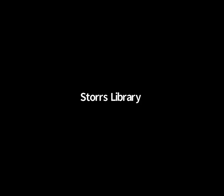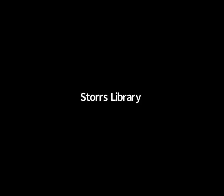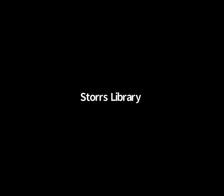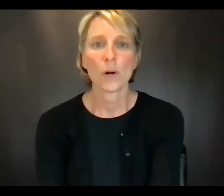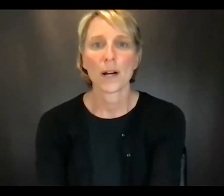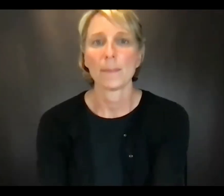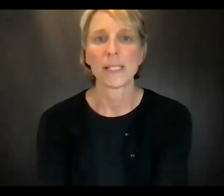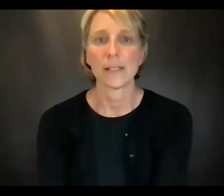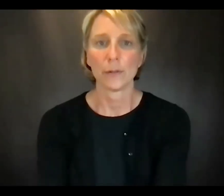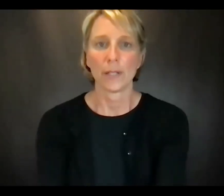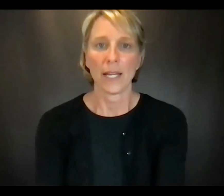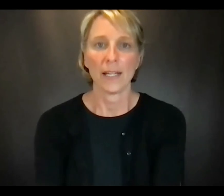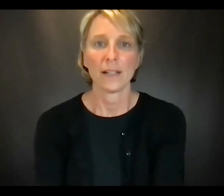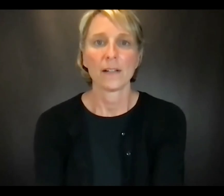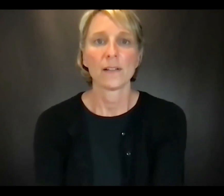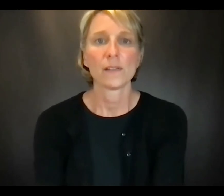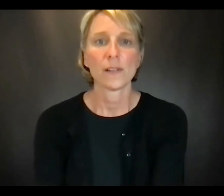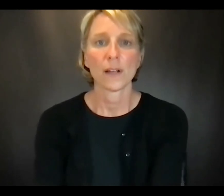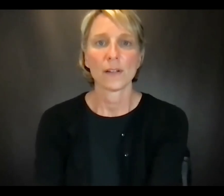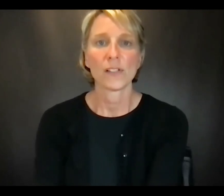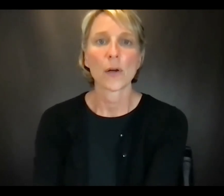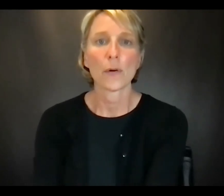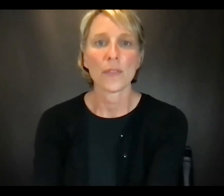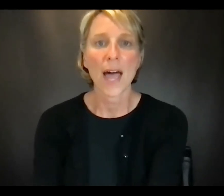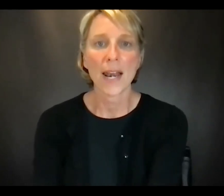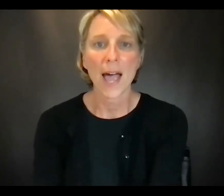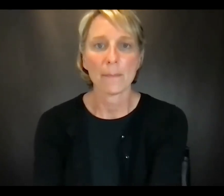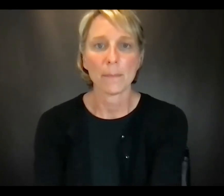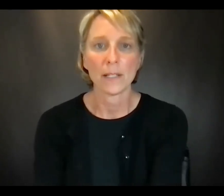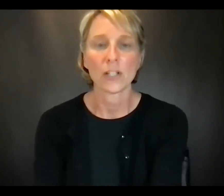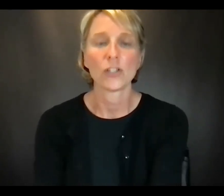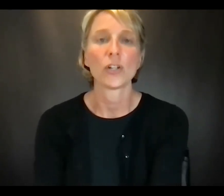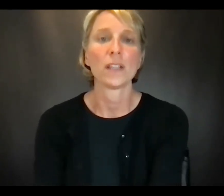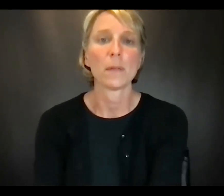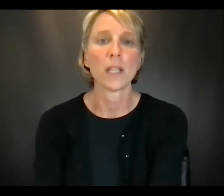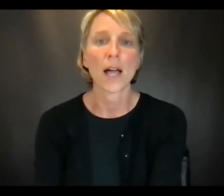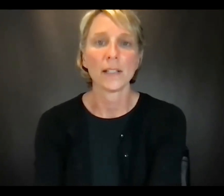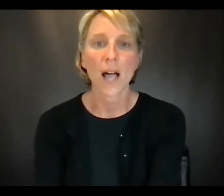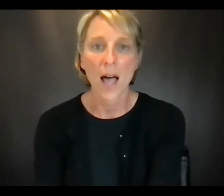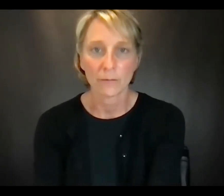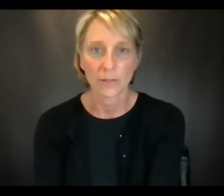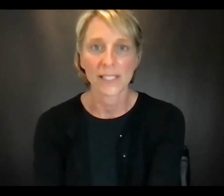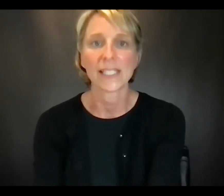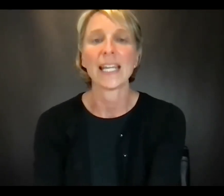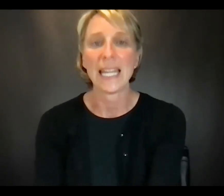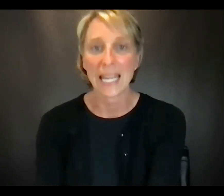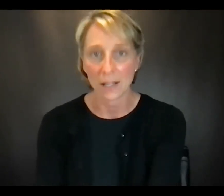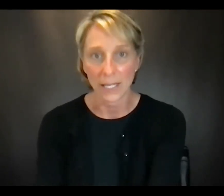Sure, absolutely. So that happened during the Milan conference in Italy,